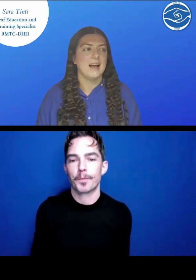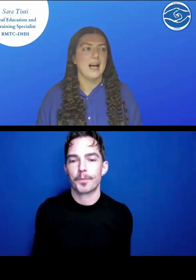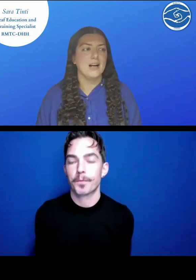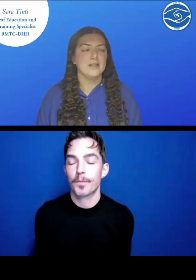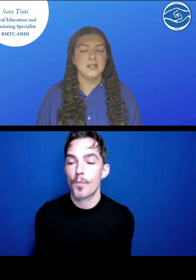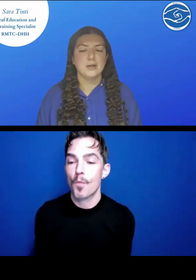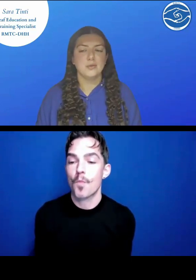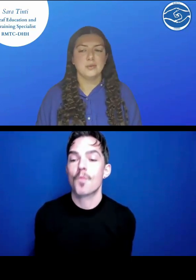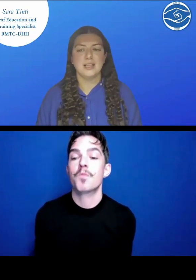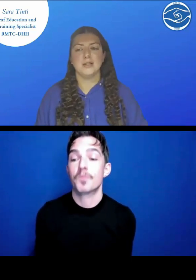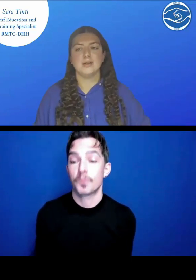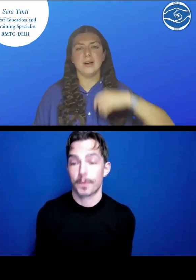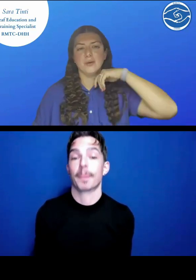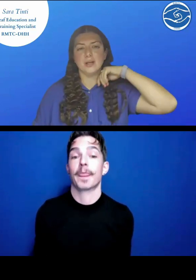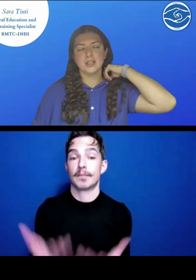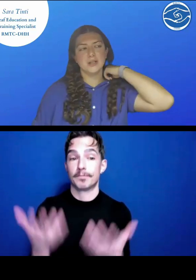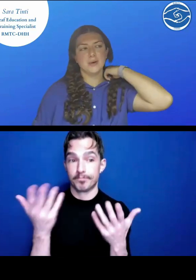And after you completed your evaluation,